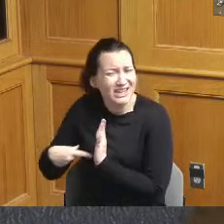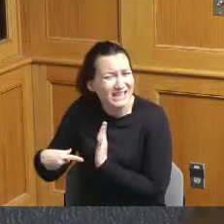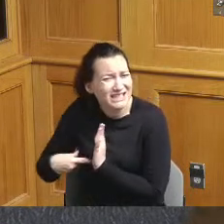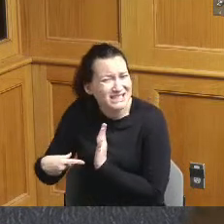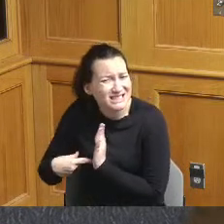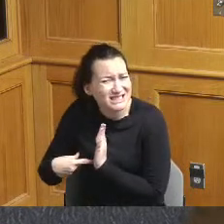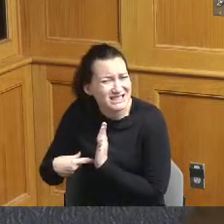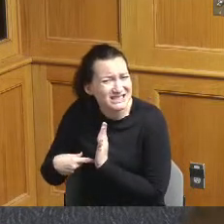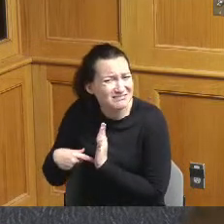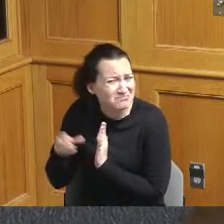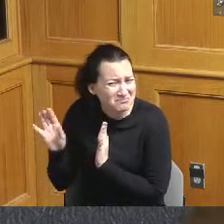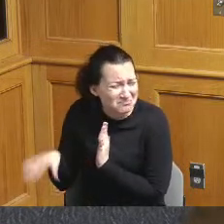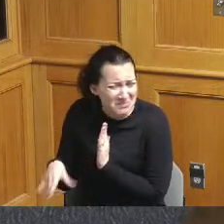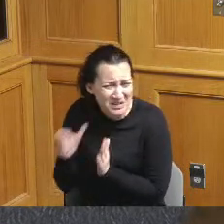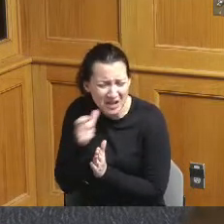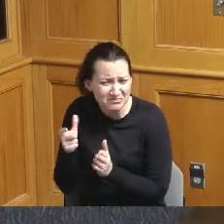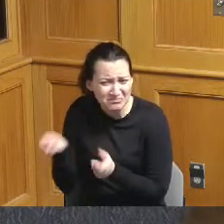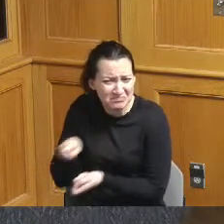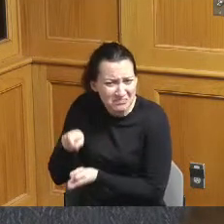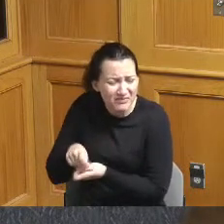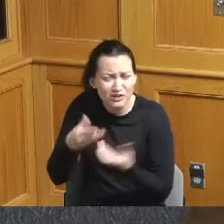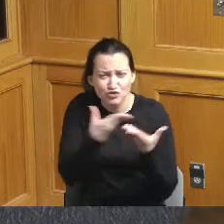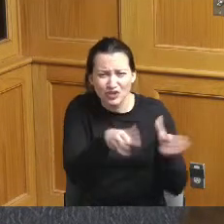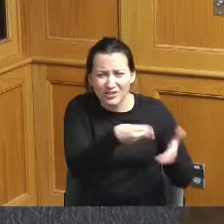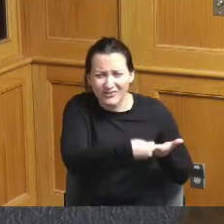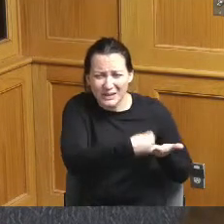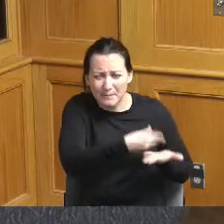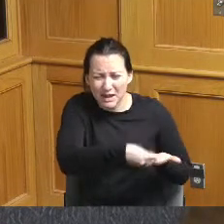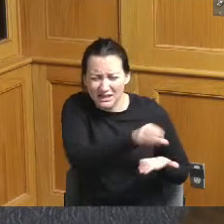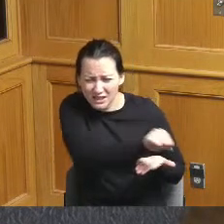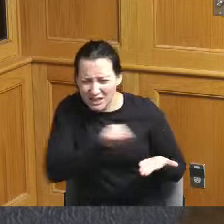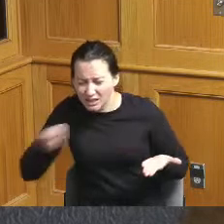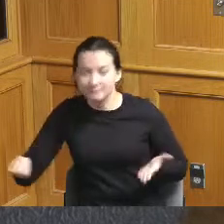those kinds of things there's no general fund money in there that's correct okay thank you